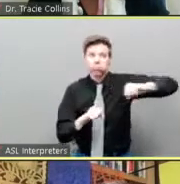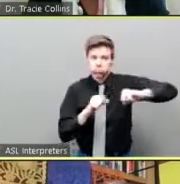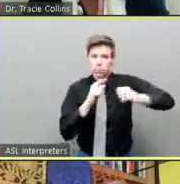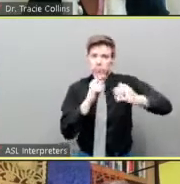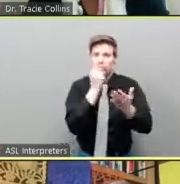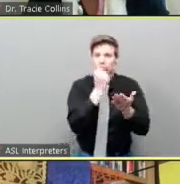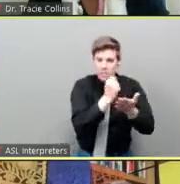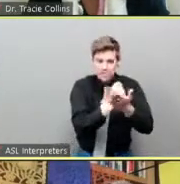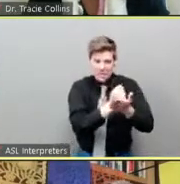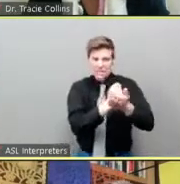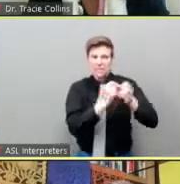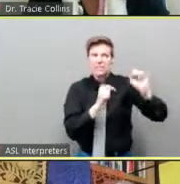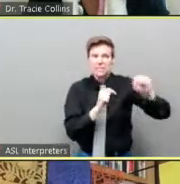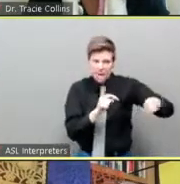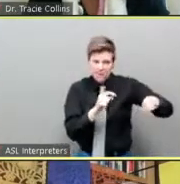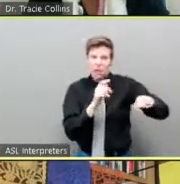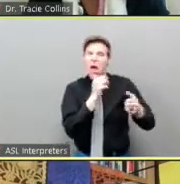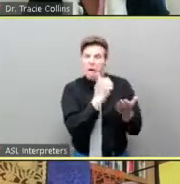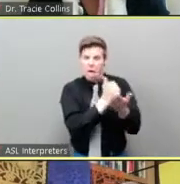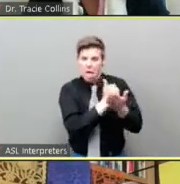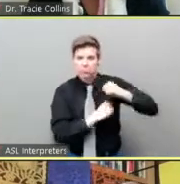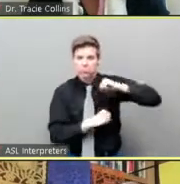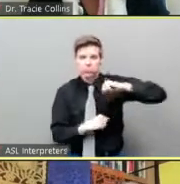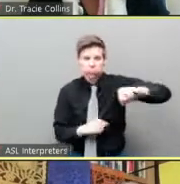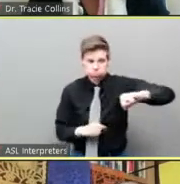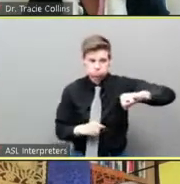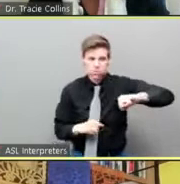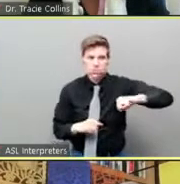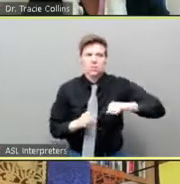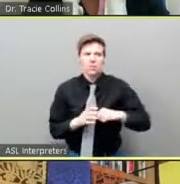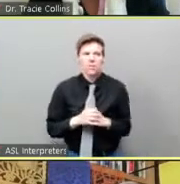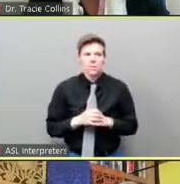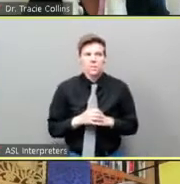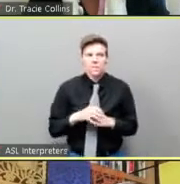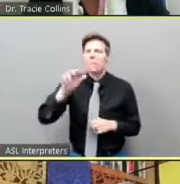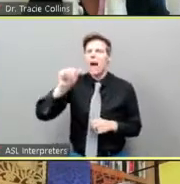whenever map alone And switch to one that would cover the B 117 variant. We